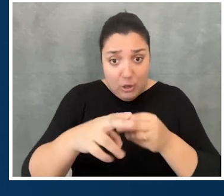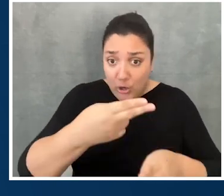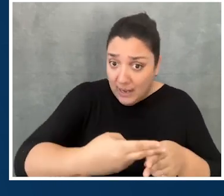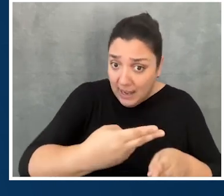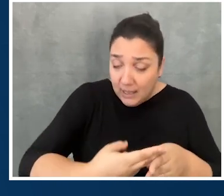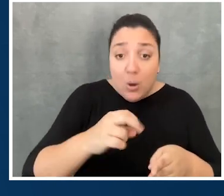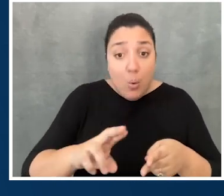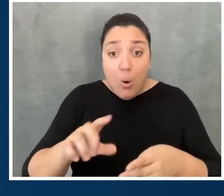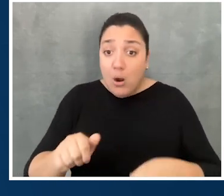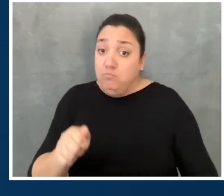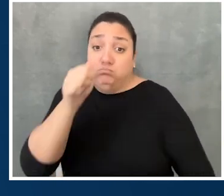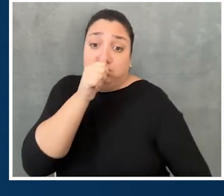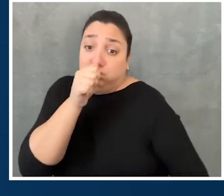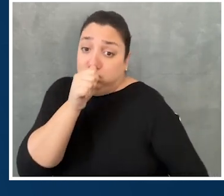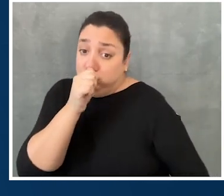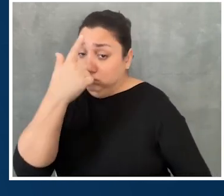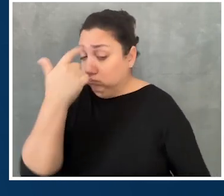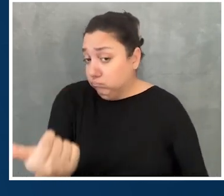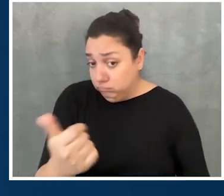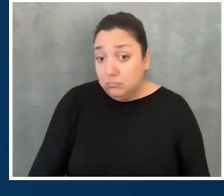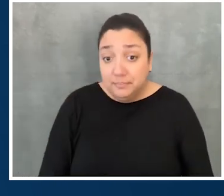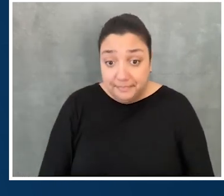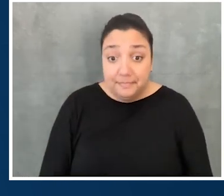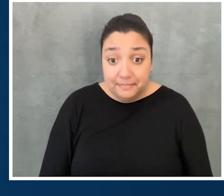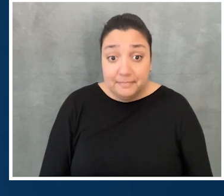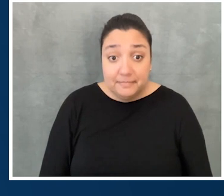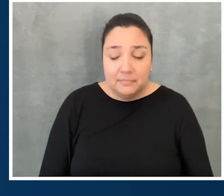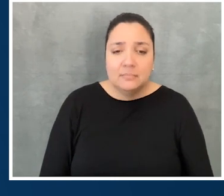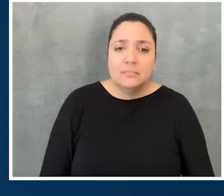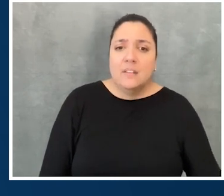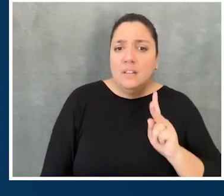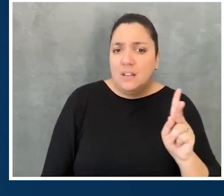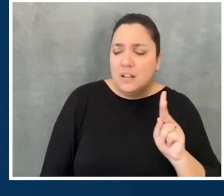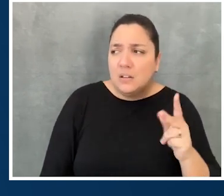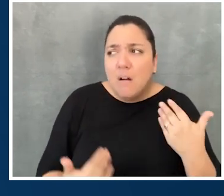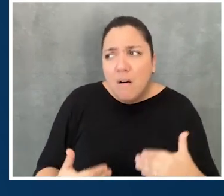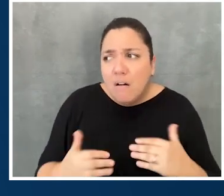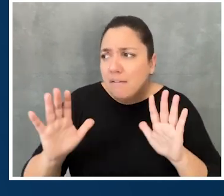or share their story anonymously as well. That's fantastic. Thank you so much.